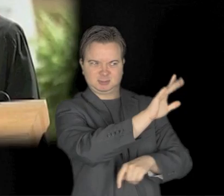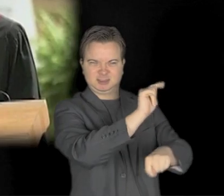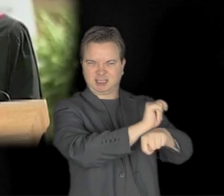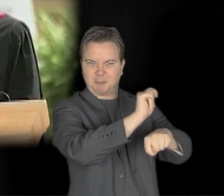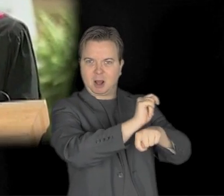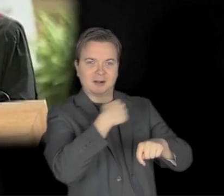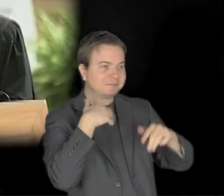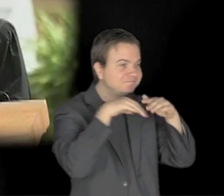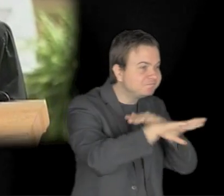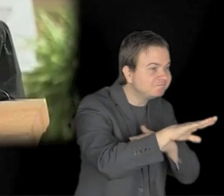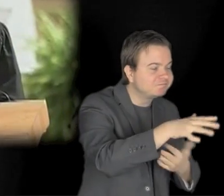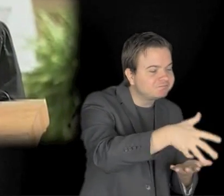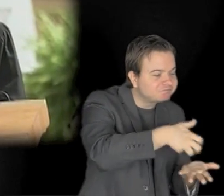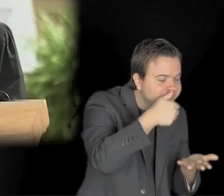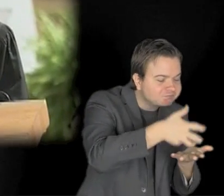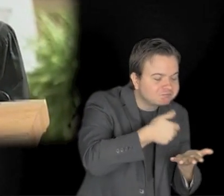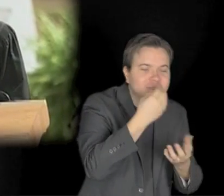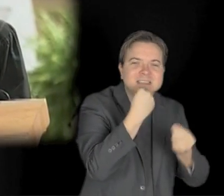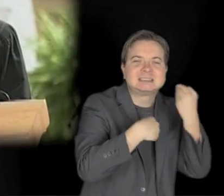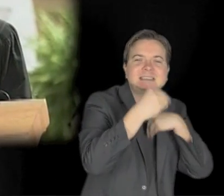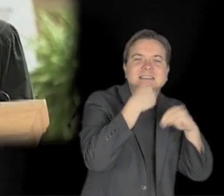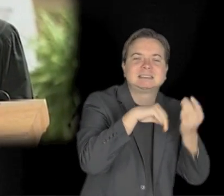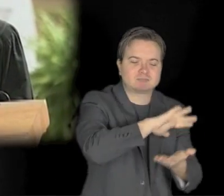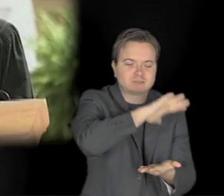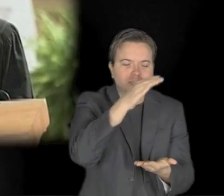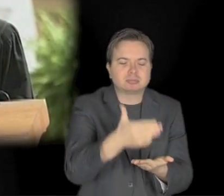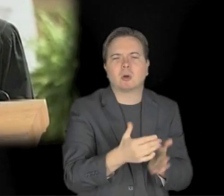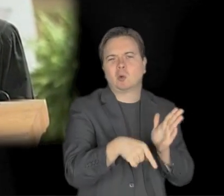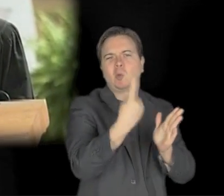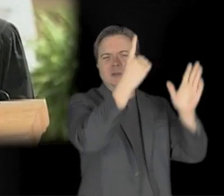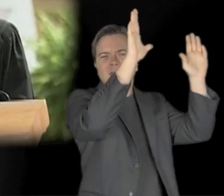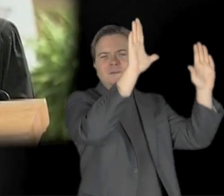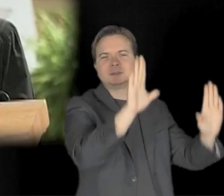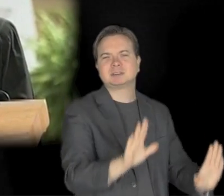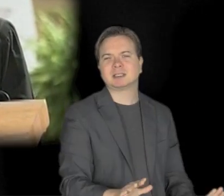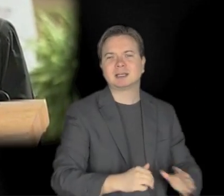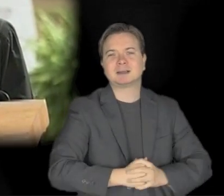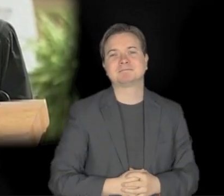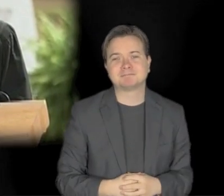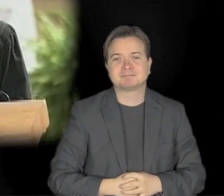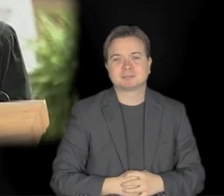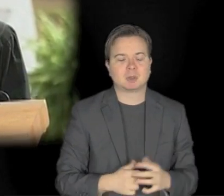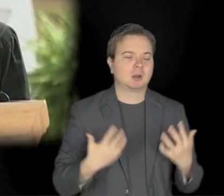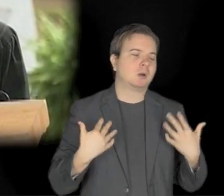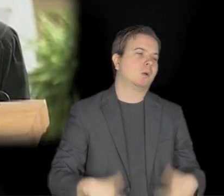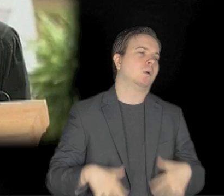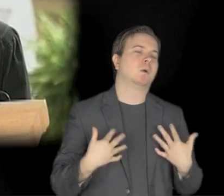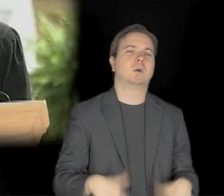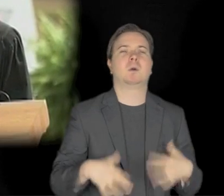And much of what I stumbled into by following my curiosity and intuition turned out to be priceless later on.